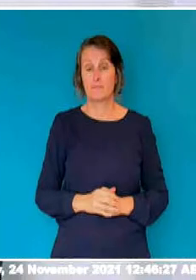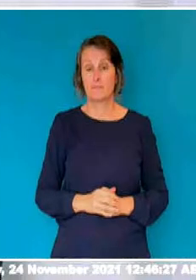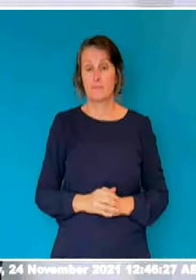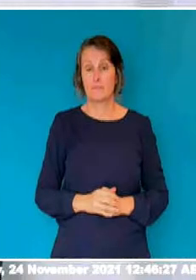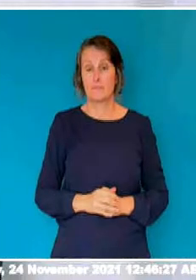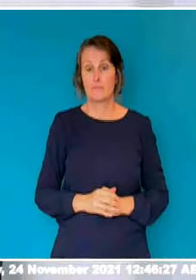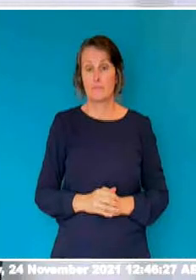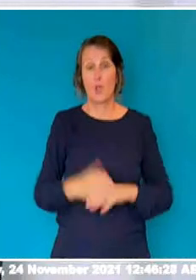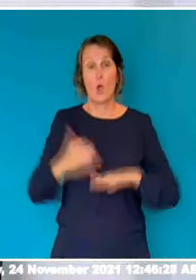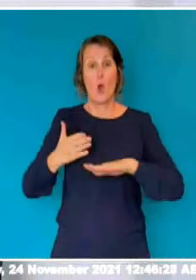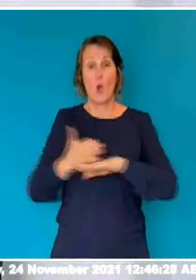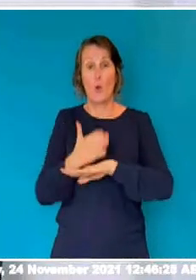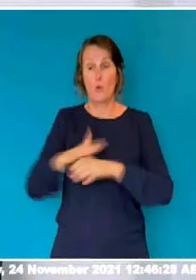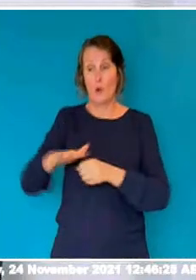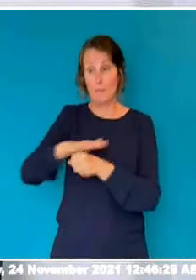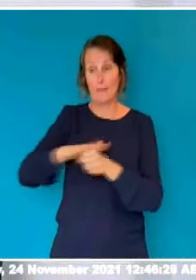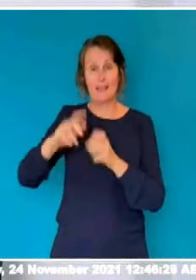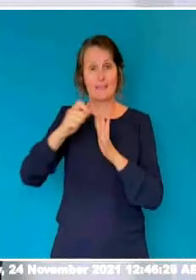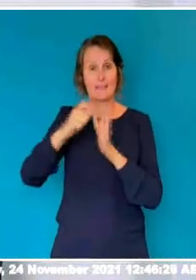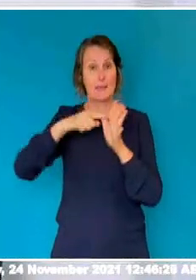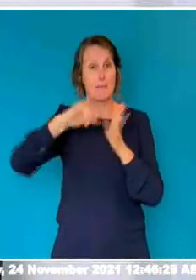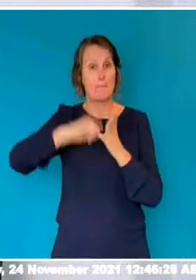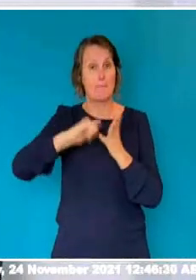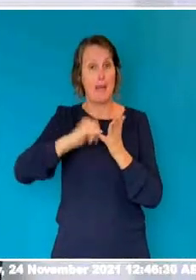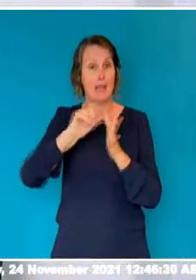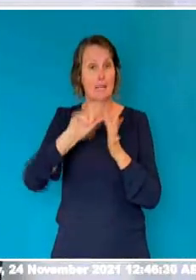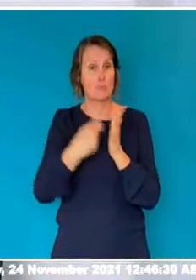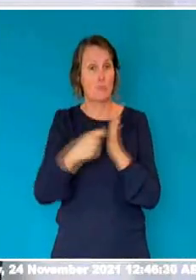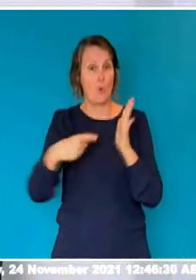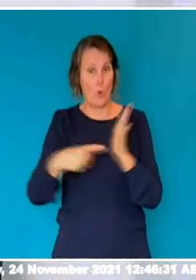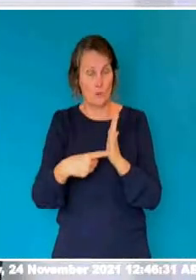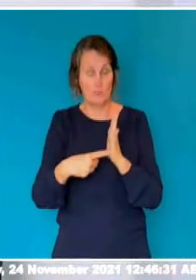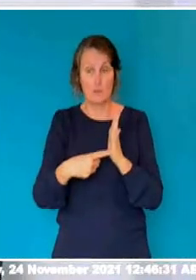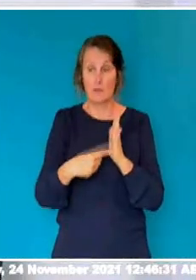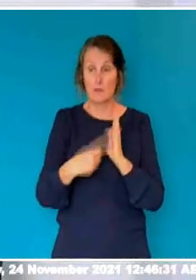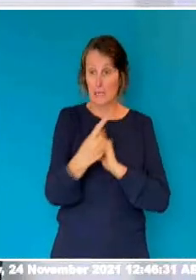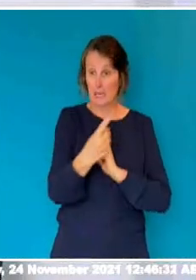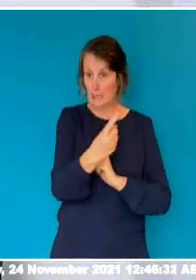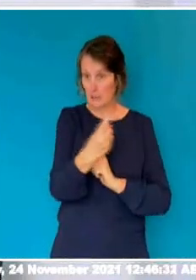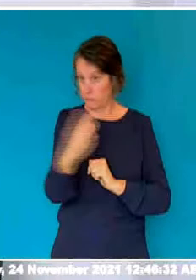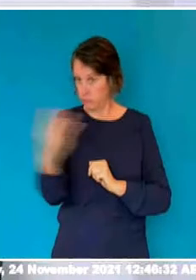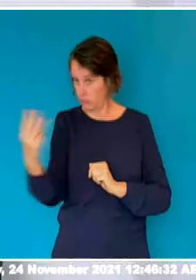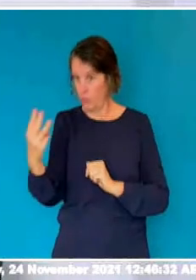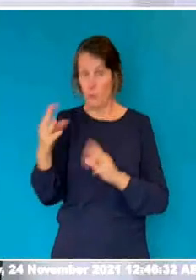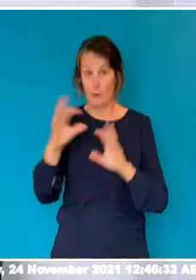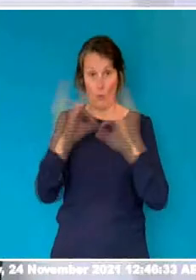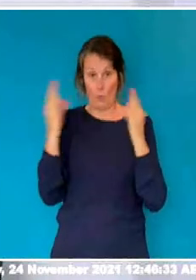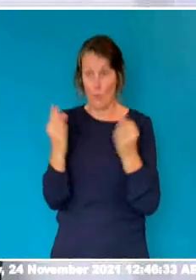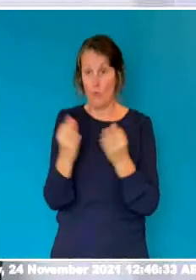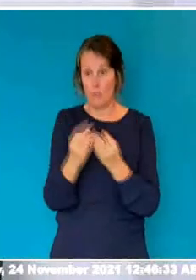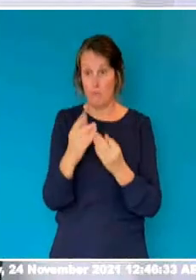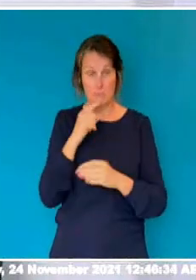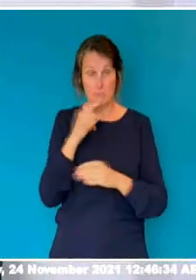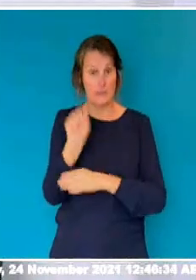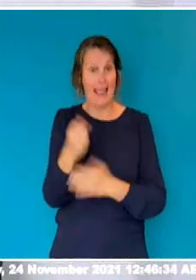And each of your agencies has identified this as something you use or you make